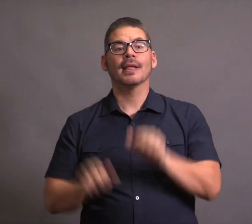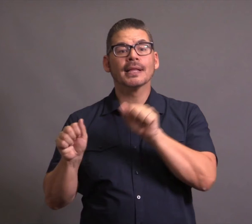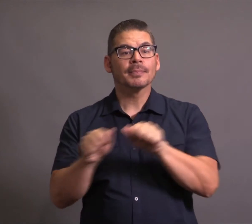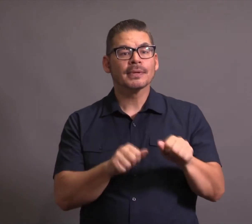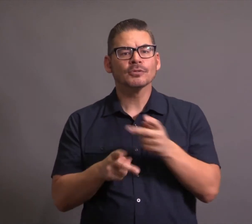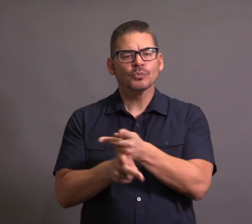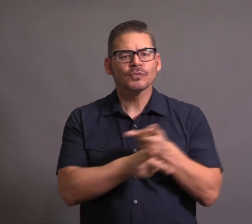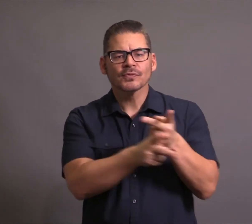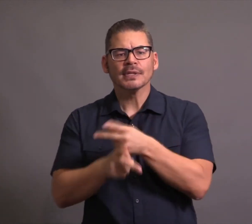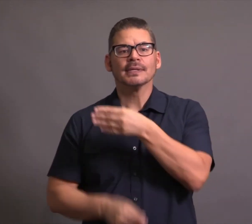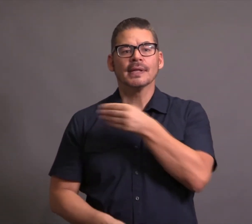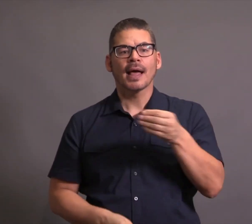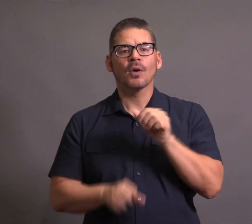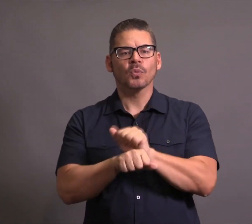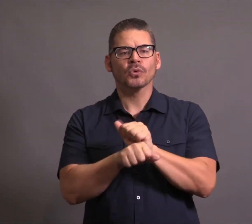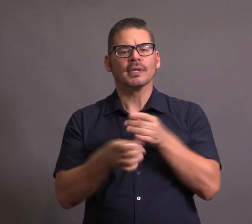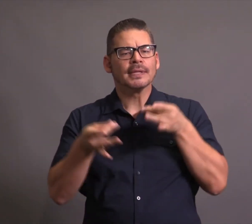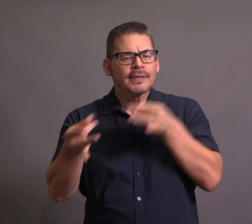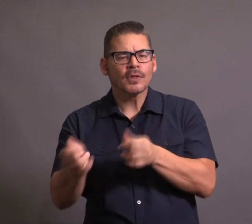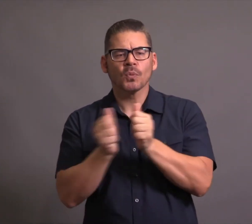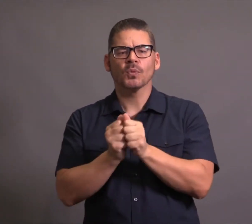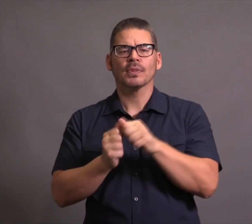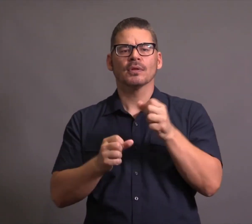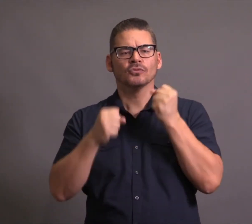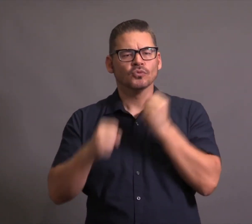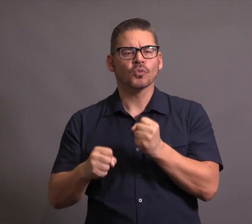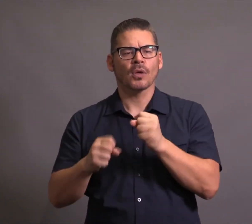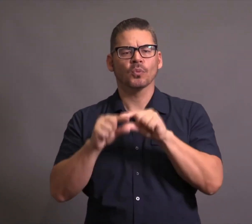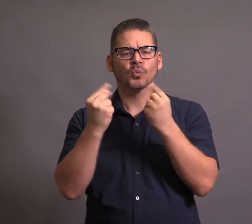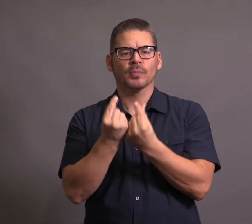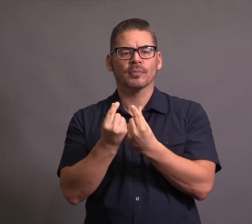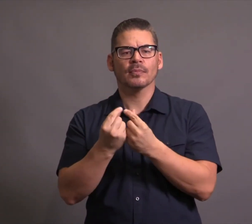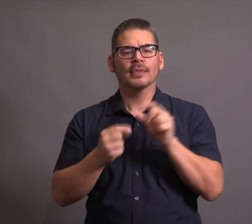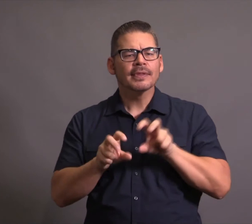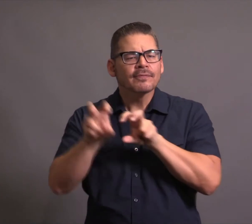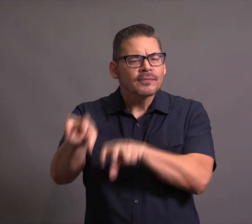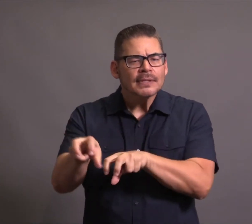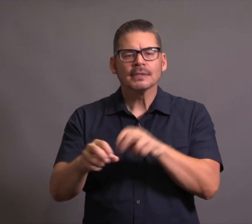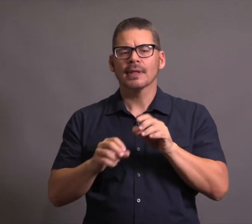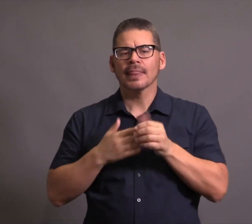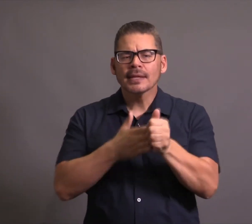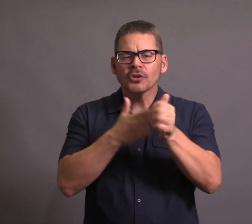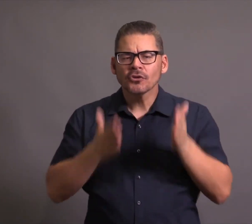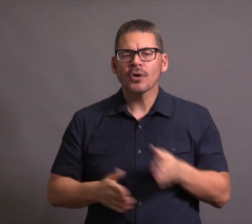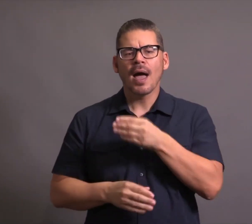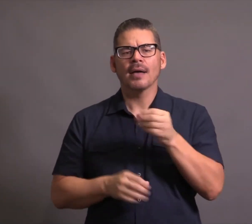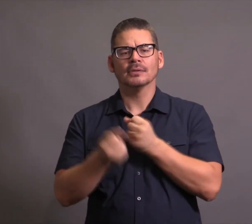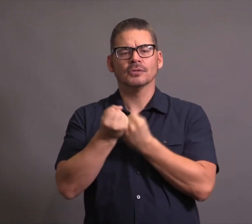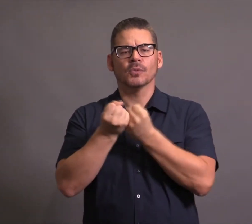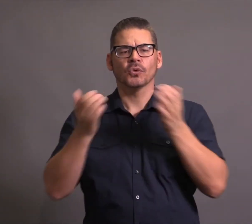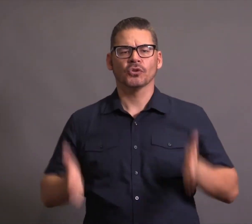Ability to supervise and work effectively with a strong group of invested leaders and supporters.